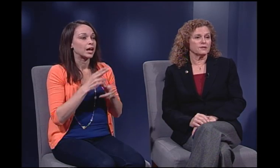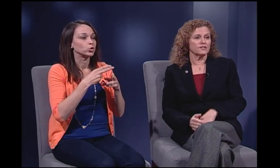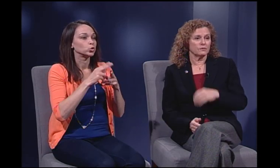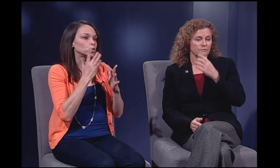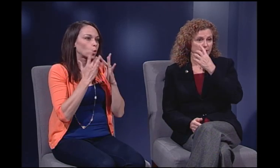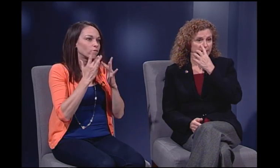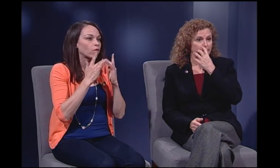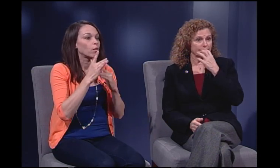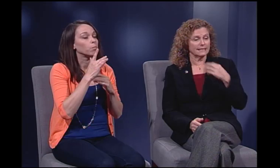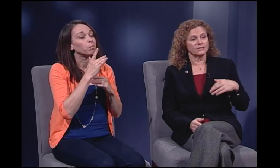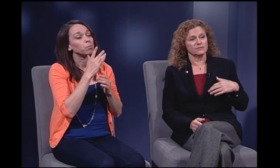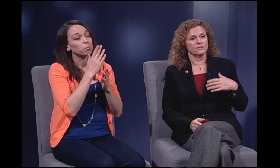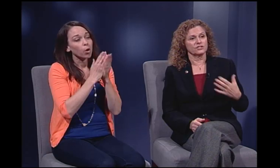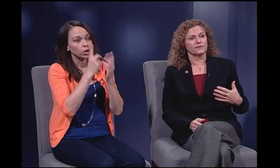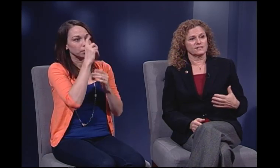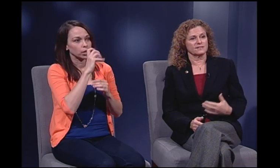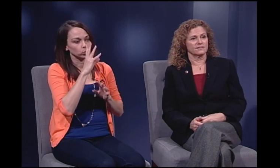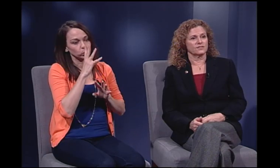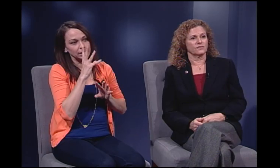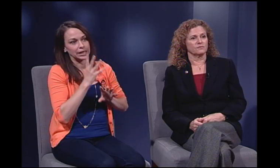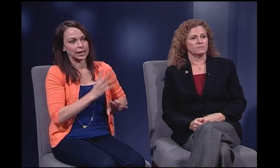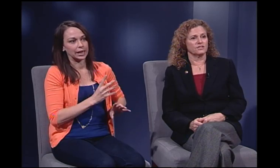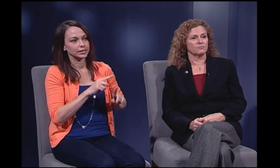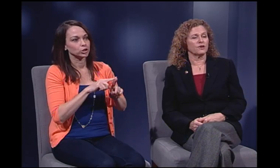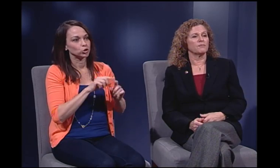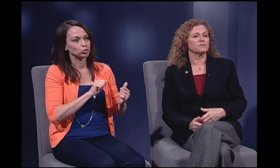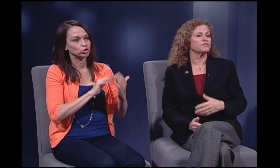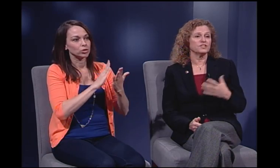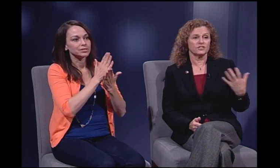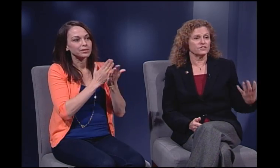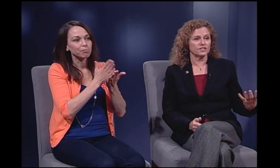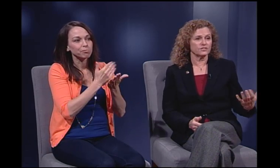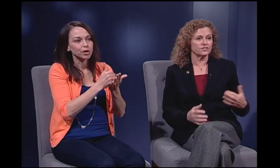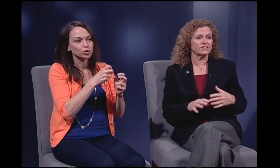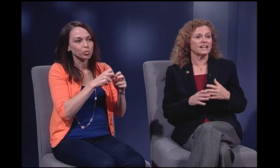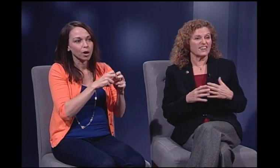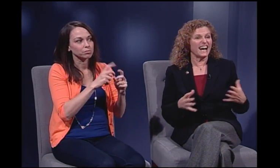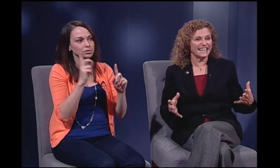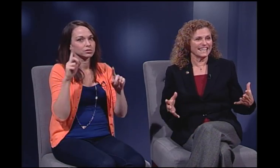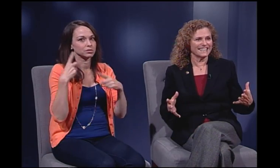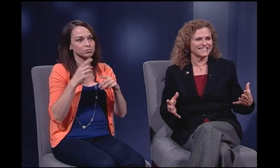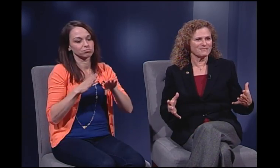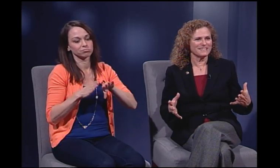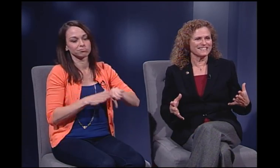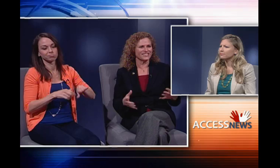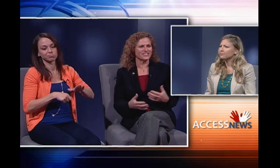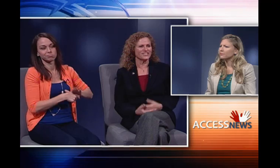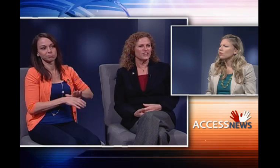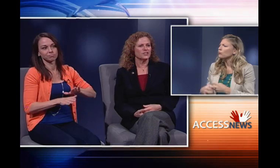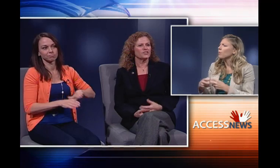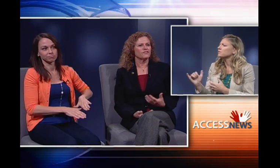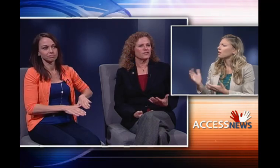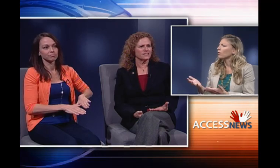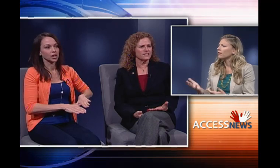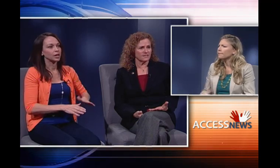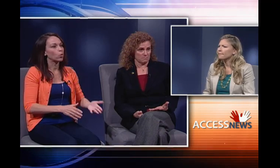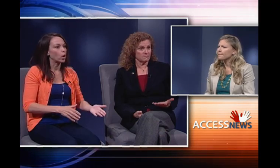because we've been neglecting to address certain budget problems for years and years and just kind of hiding some of these issues. So, for instance-- Like what?